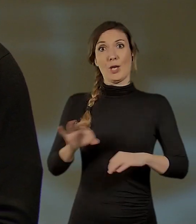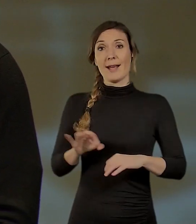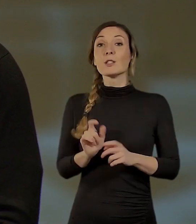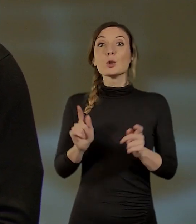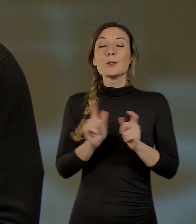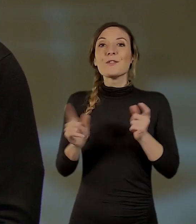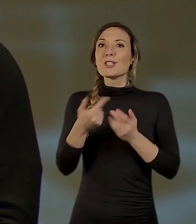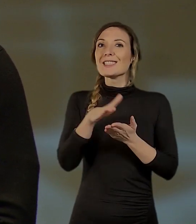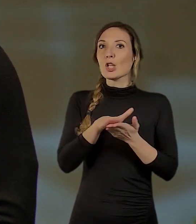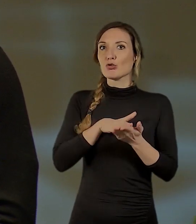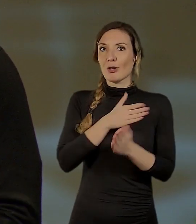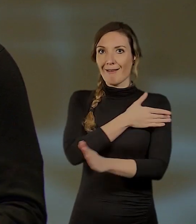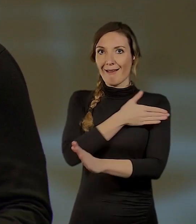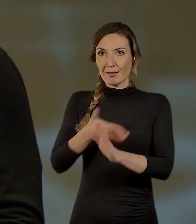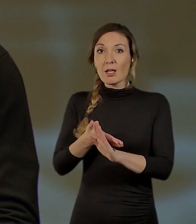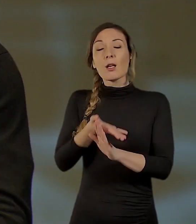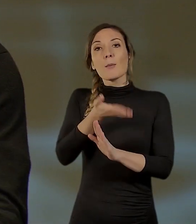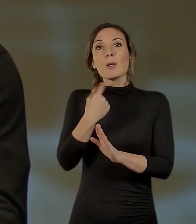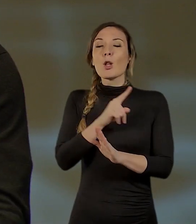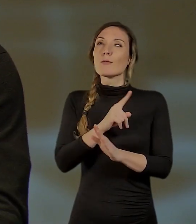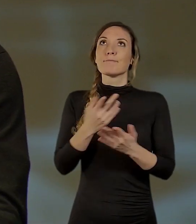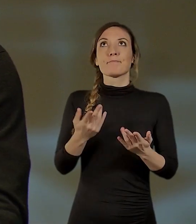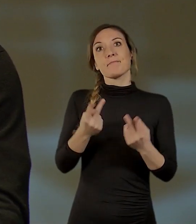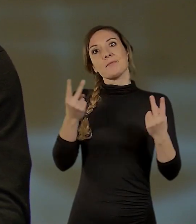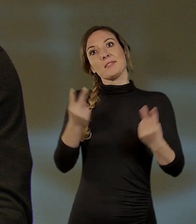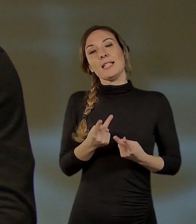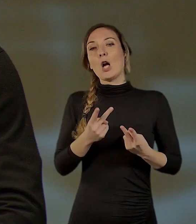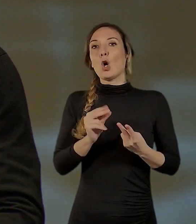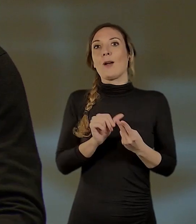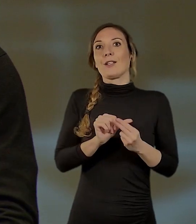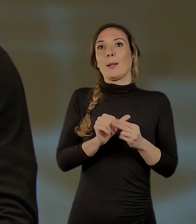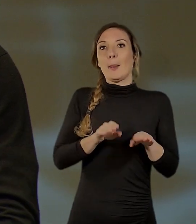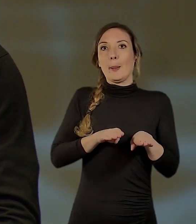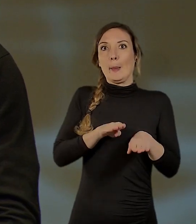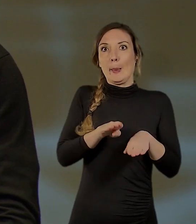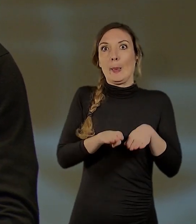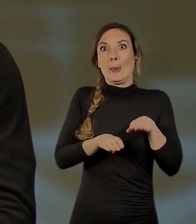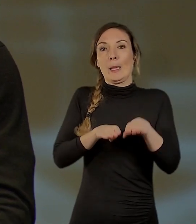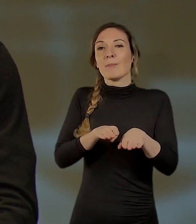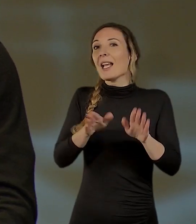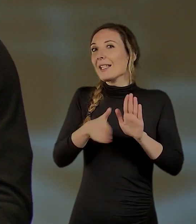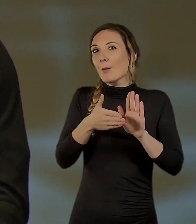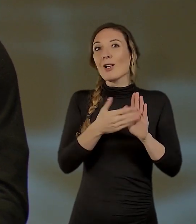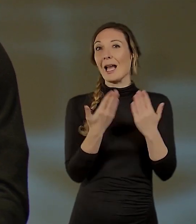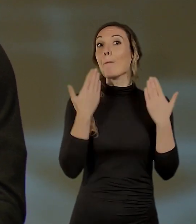We went into the participation with the idea that we own the area, that we want to build there. But what we will build there,